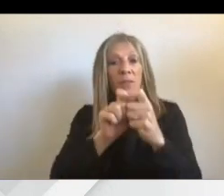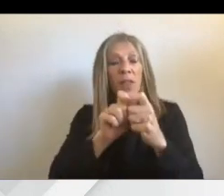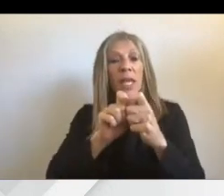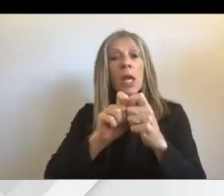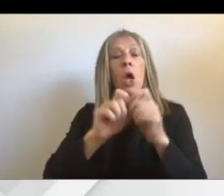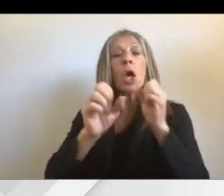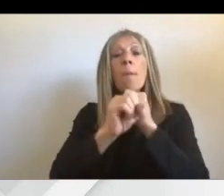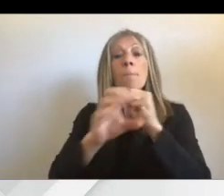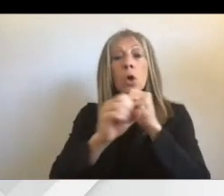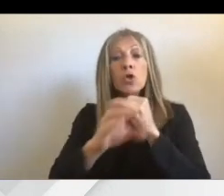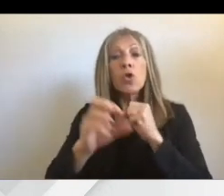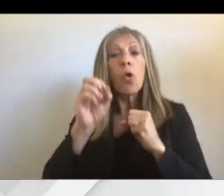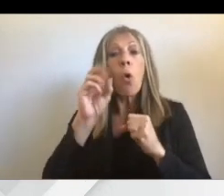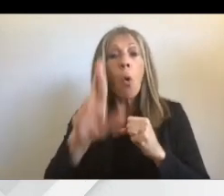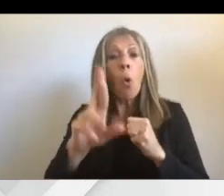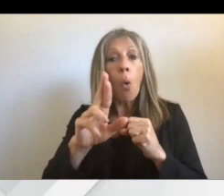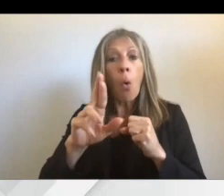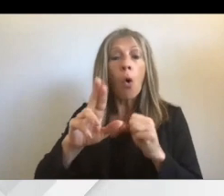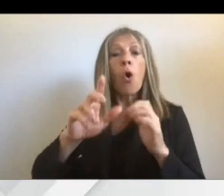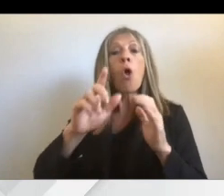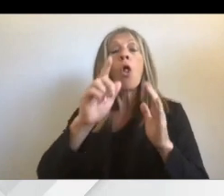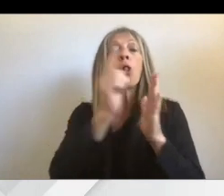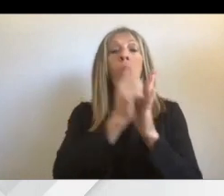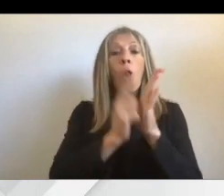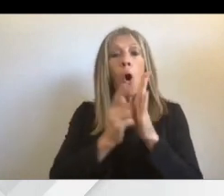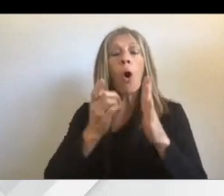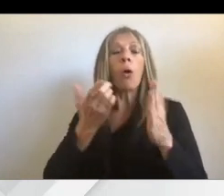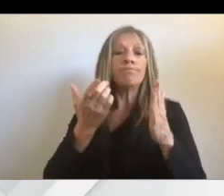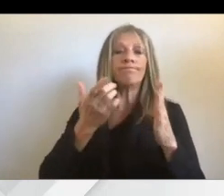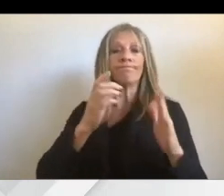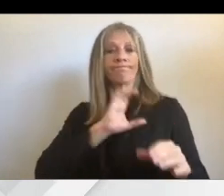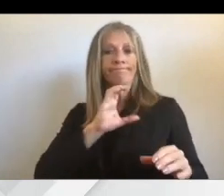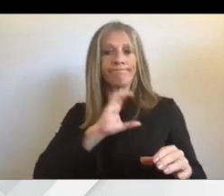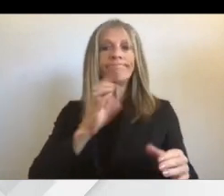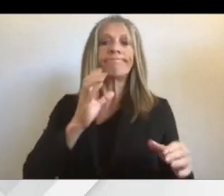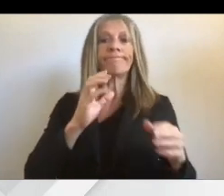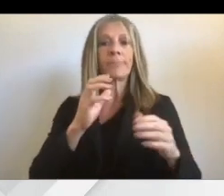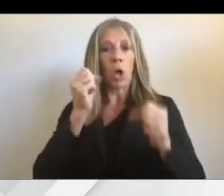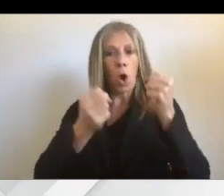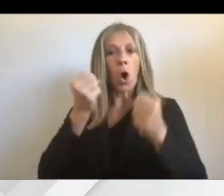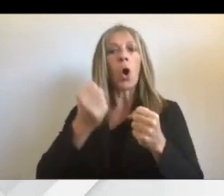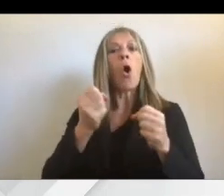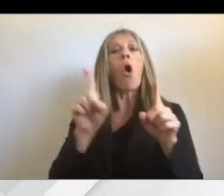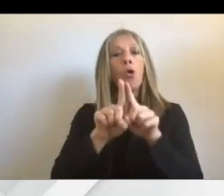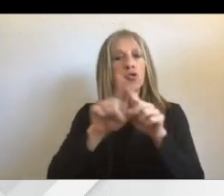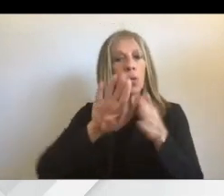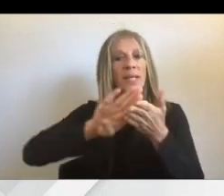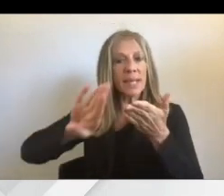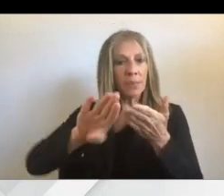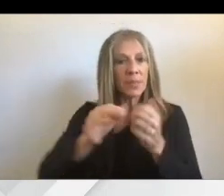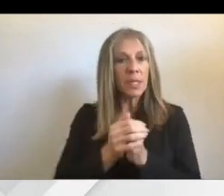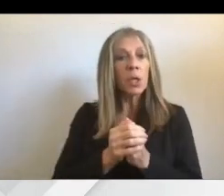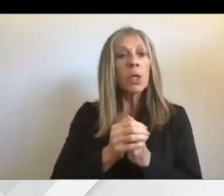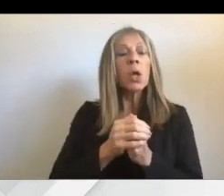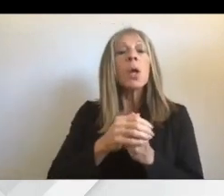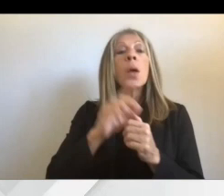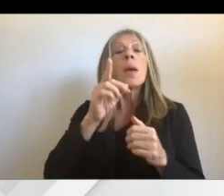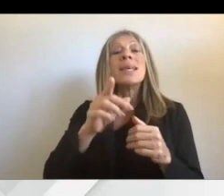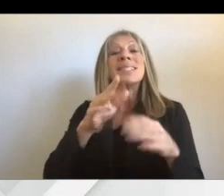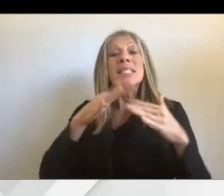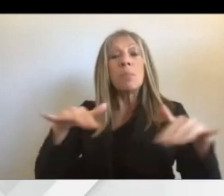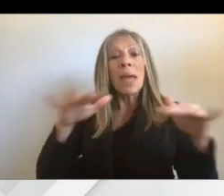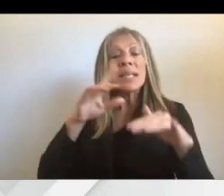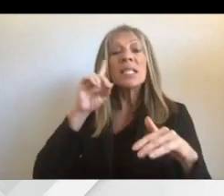law enforcement vehicles are also exempt. Note that space is designated for commercial or law